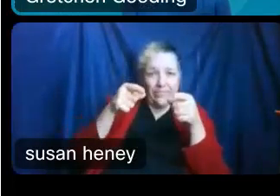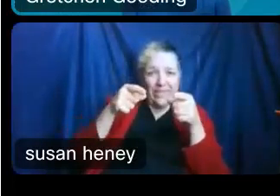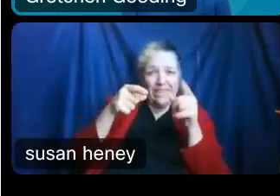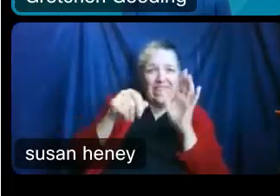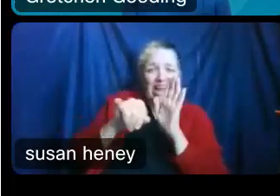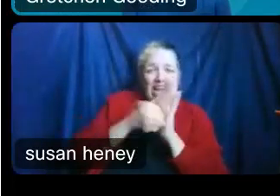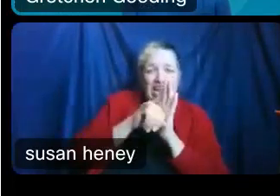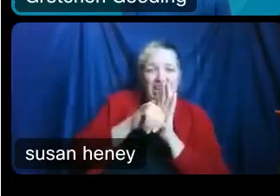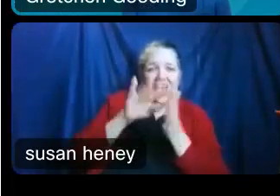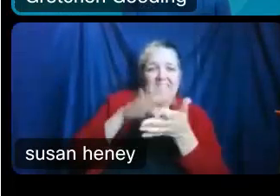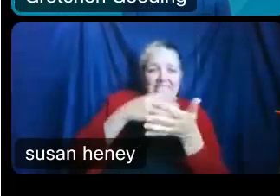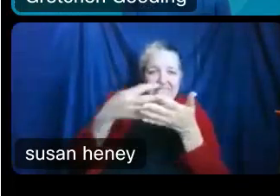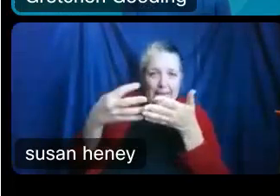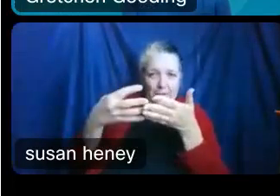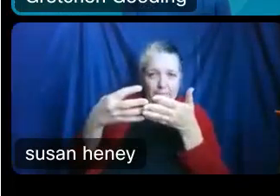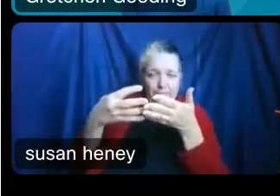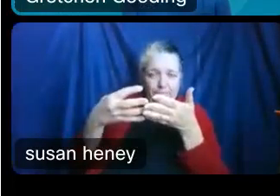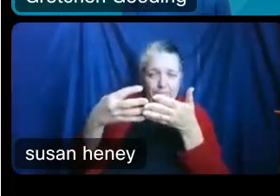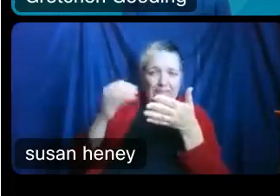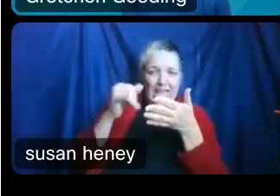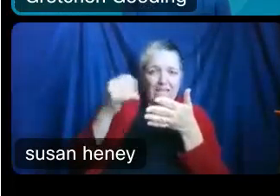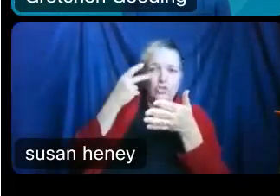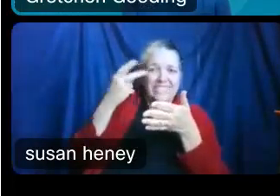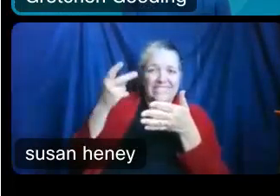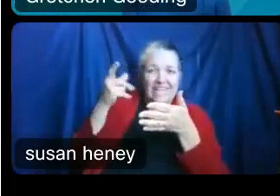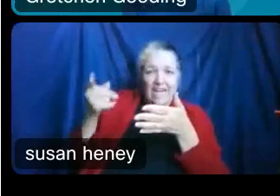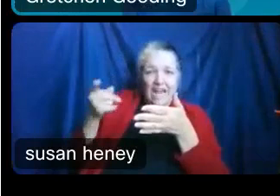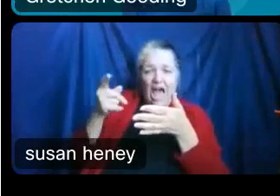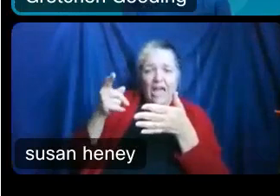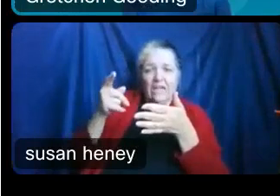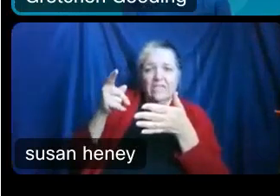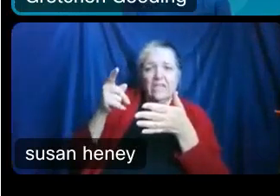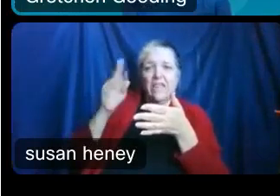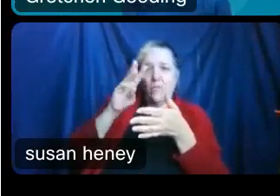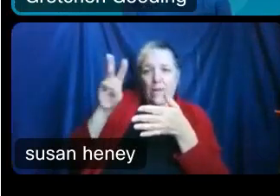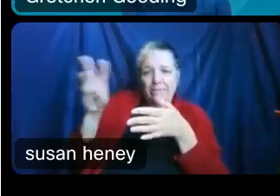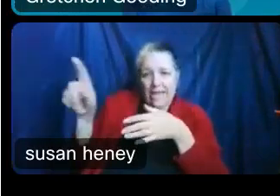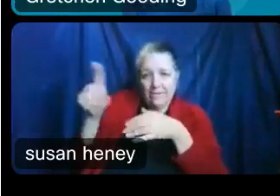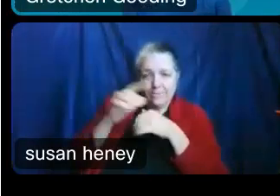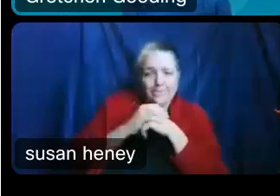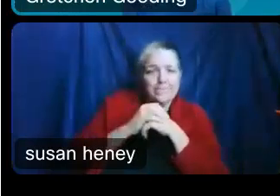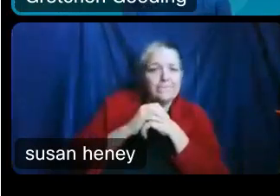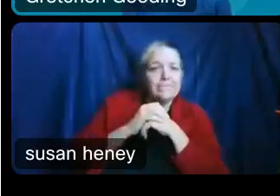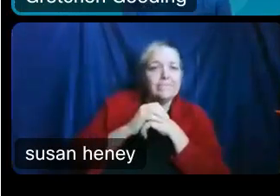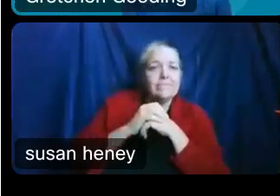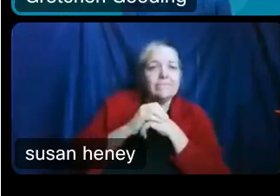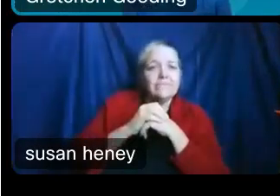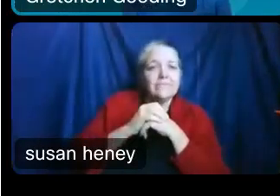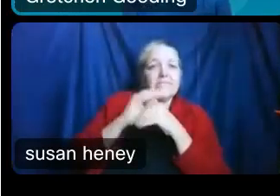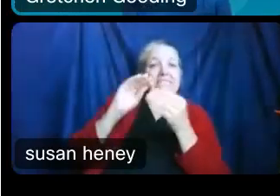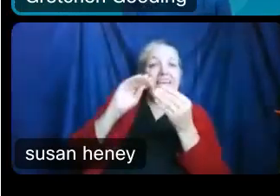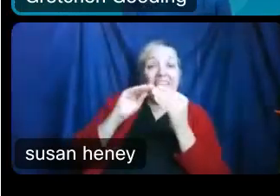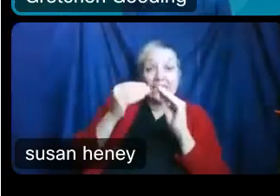as it appears in data.census.gov and other data tools. The number represents how many